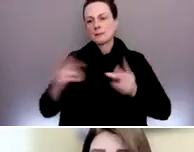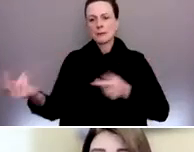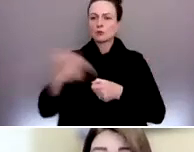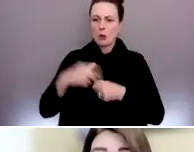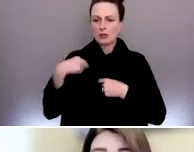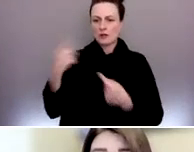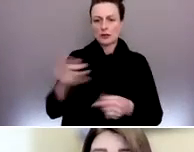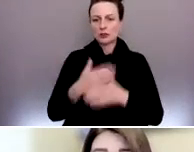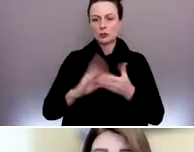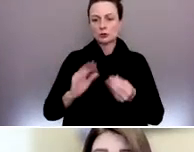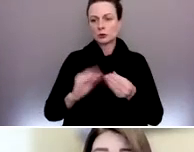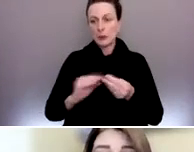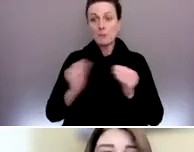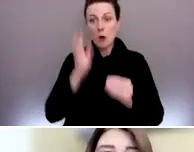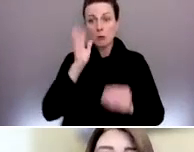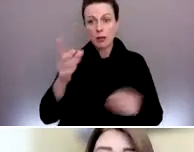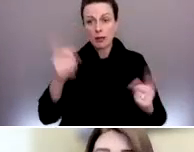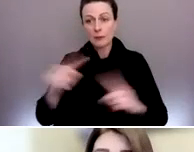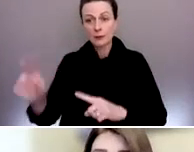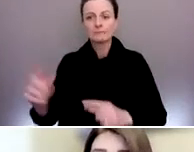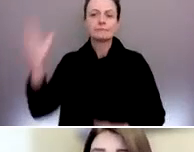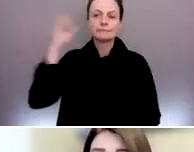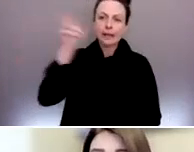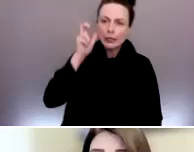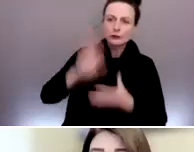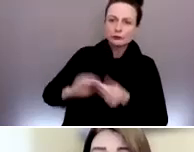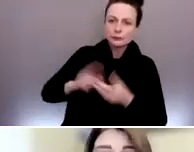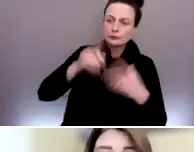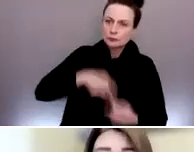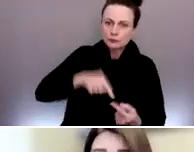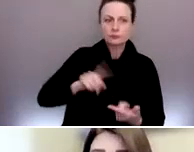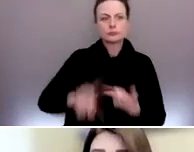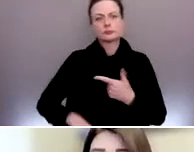stories with more to come. We hear their struggles, triumphs, beliefs and customs,